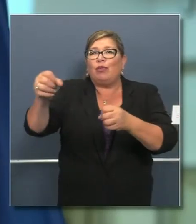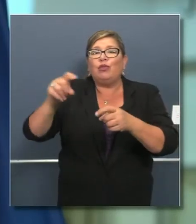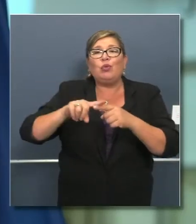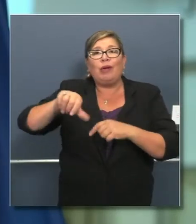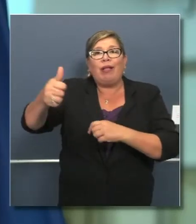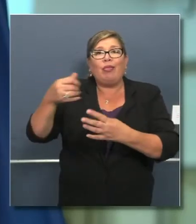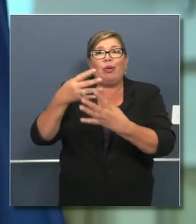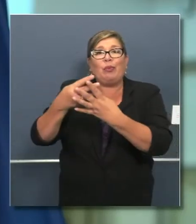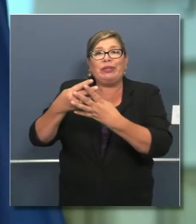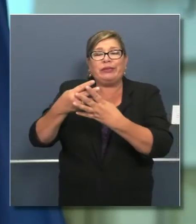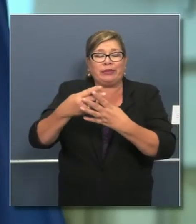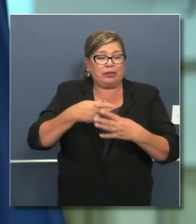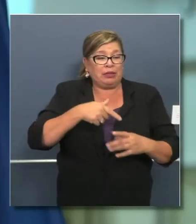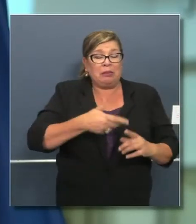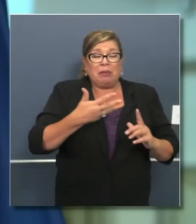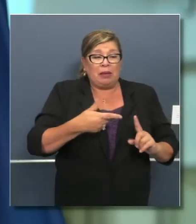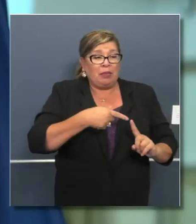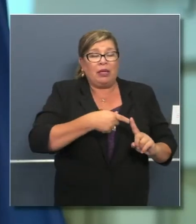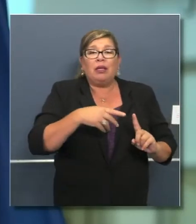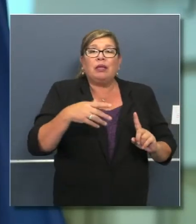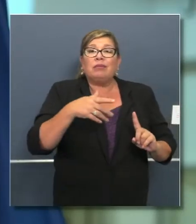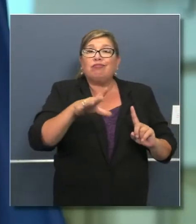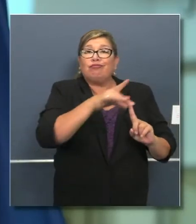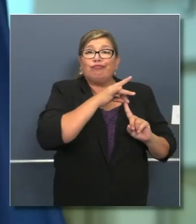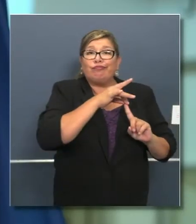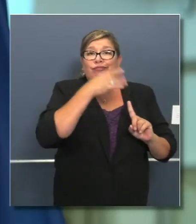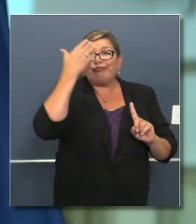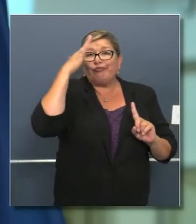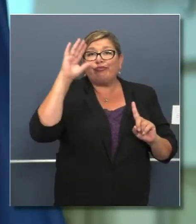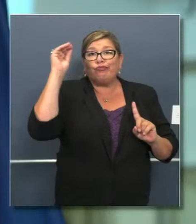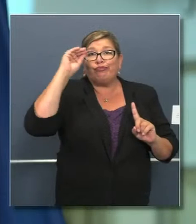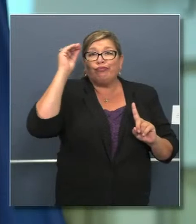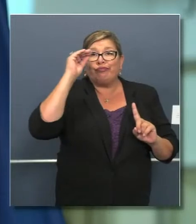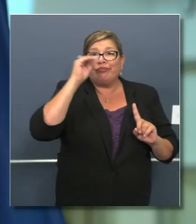that may be pre symptomatic or asymptomatic or haven't been tested at all only to find